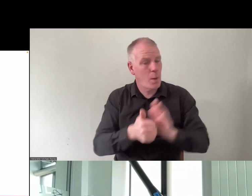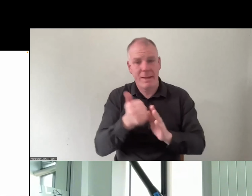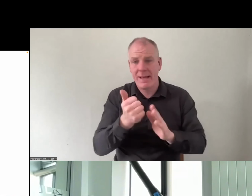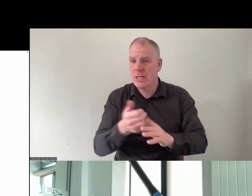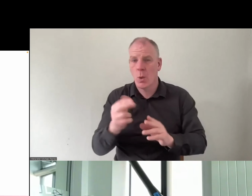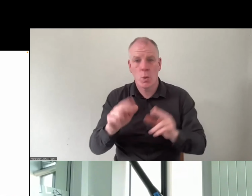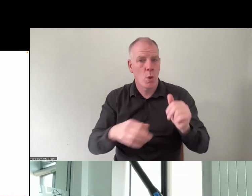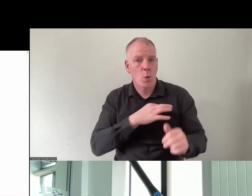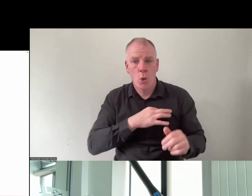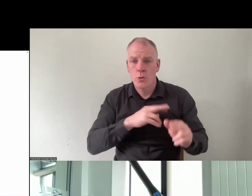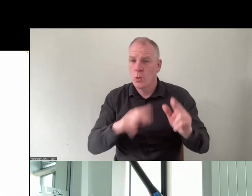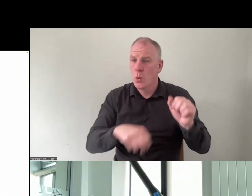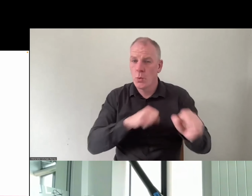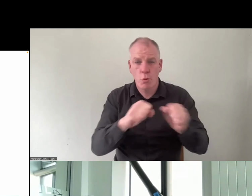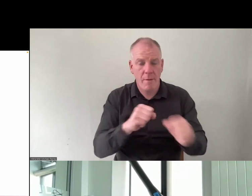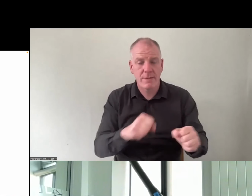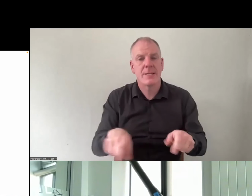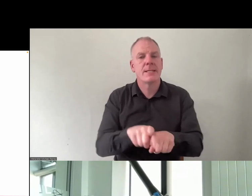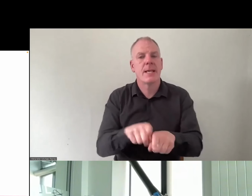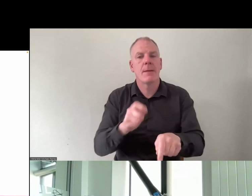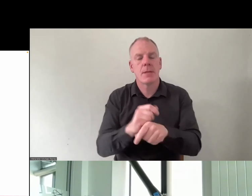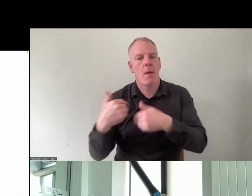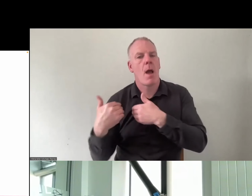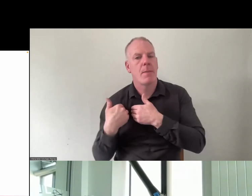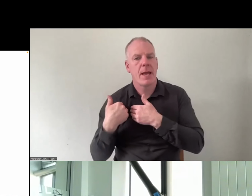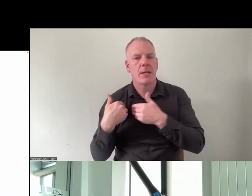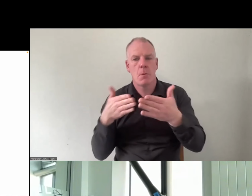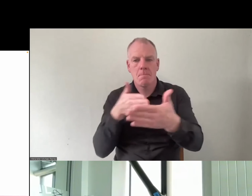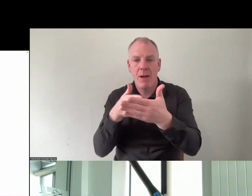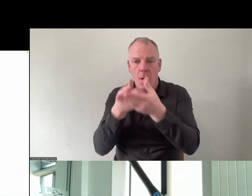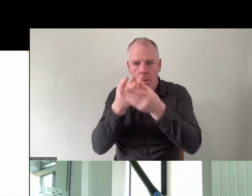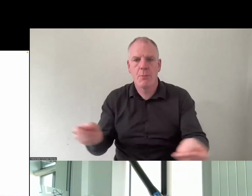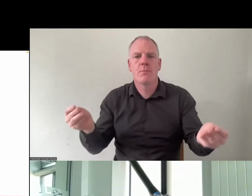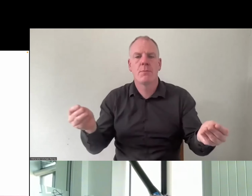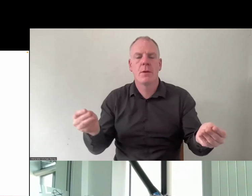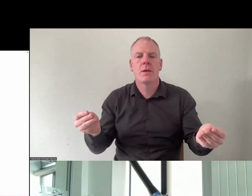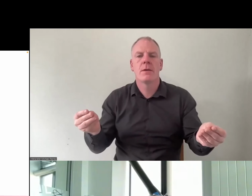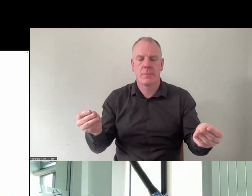but also the obligation to remove barriers and ensure access to the existing ones.